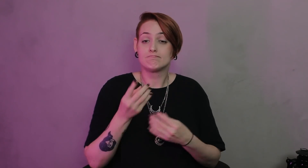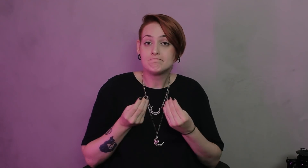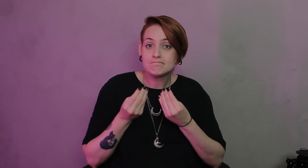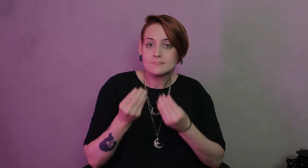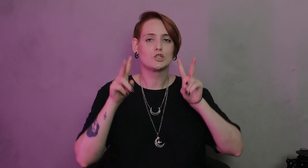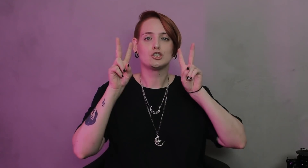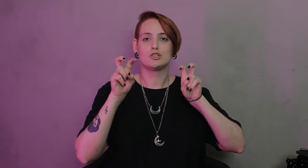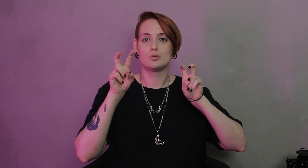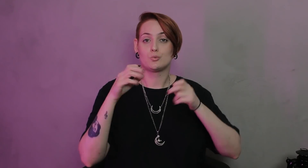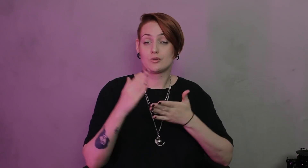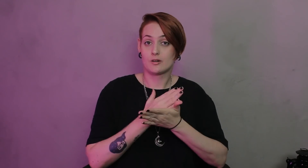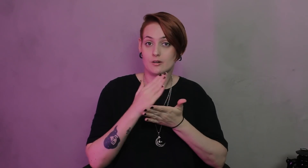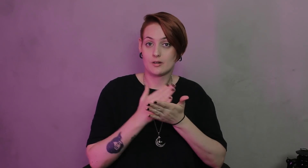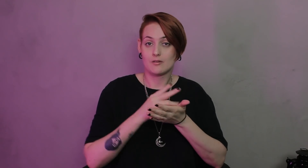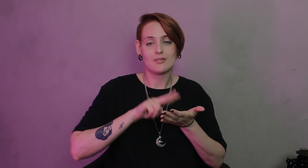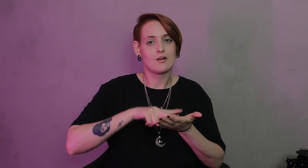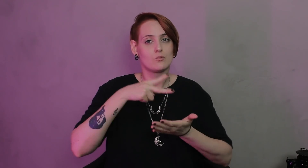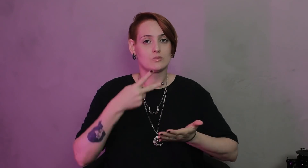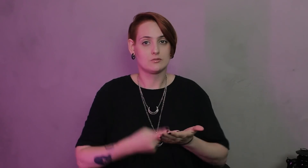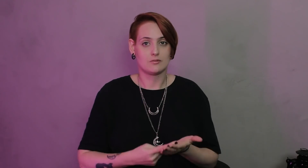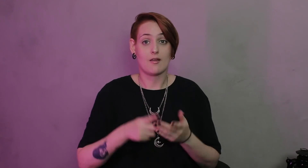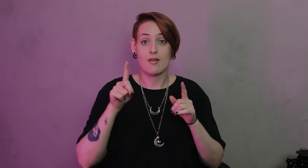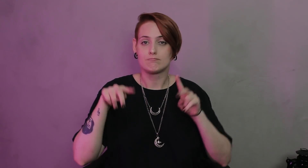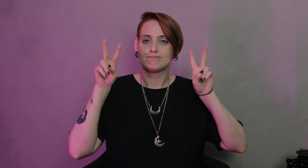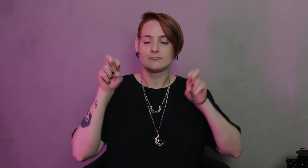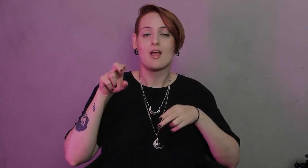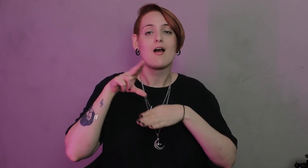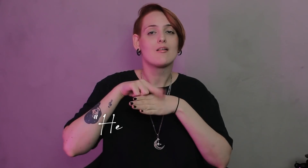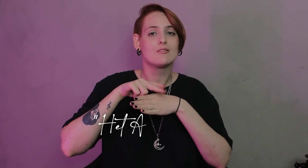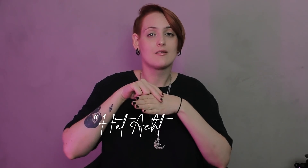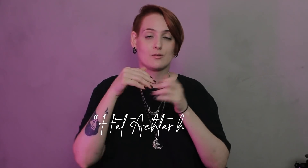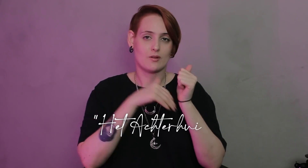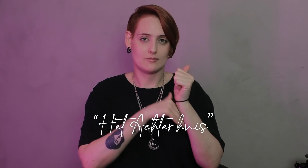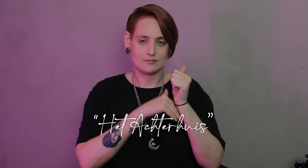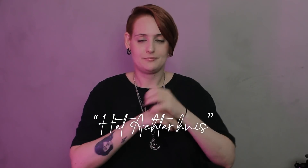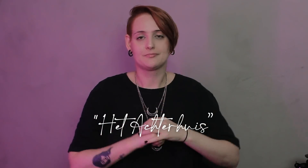omitting situations that she considers unnecessary,